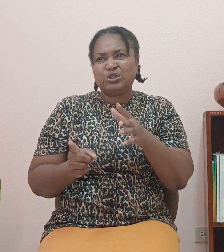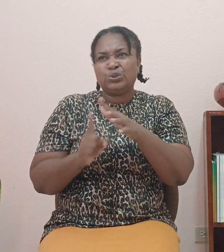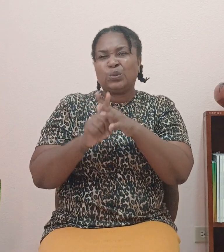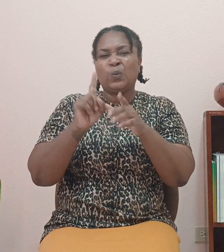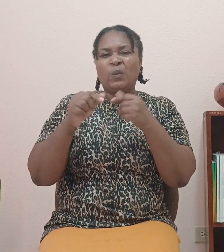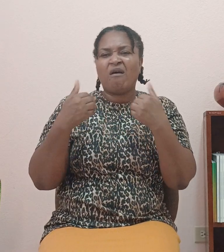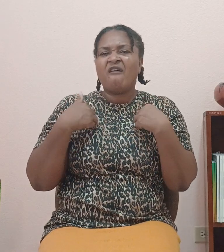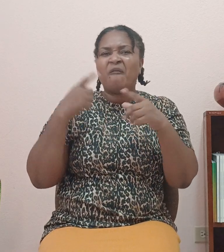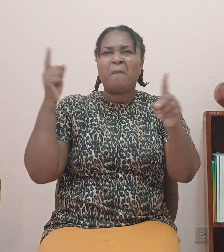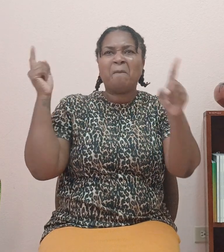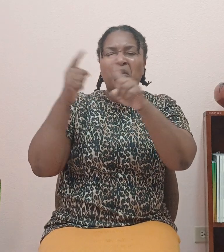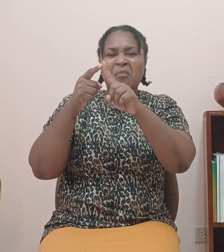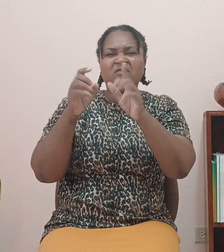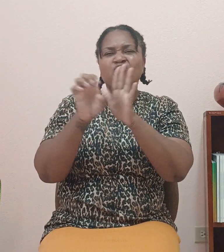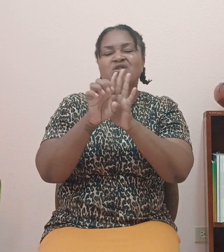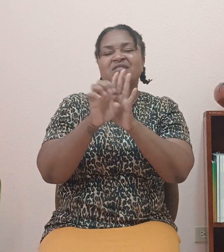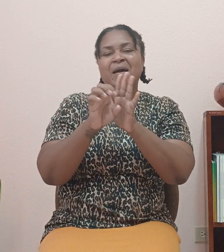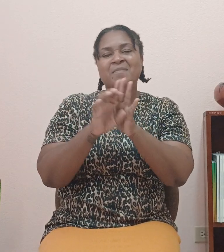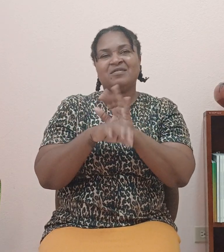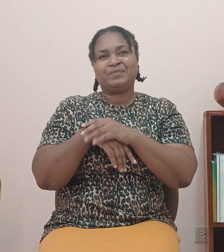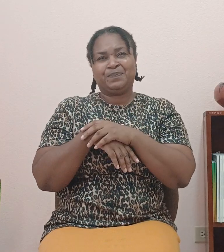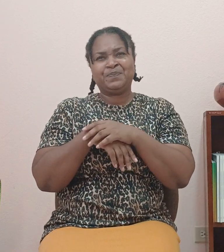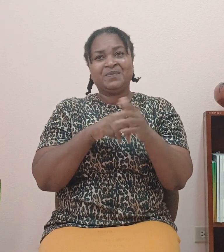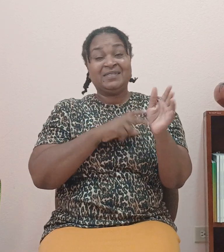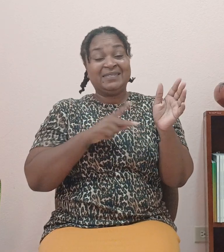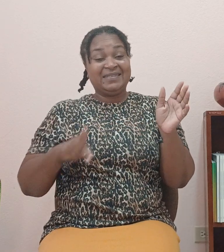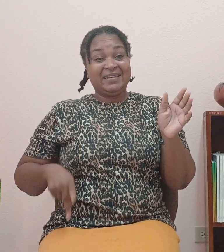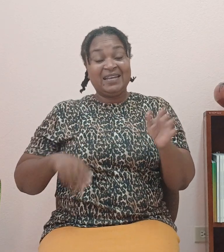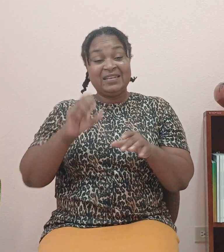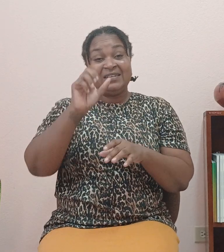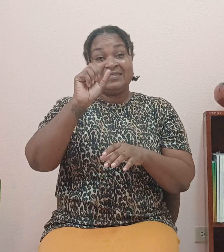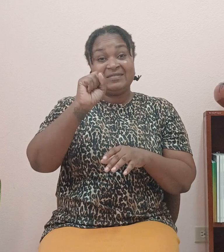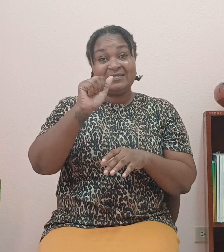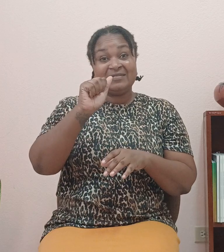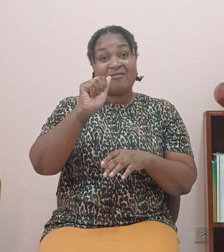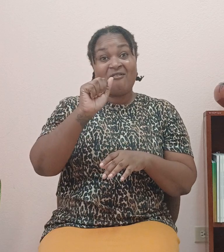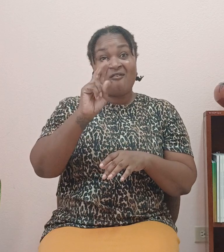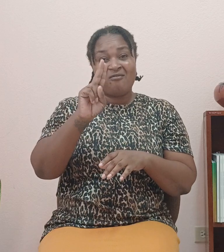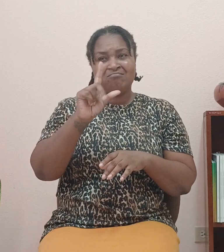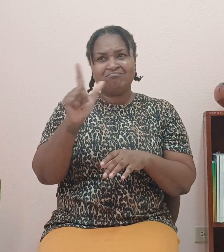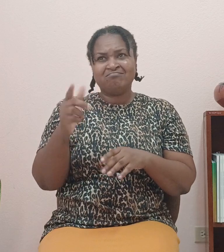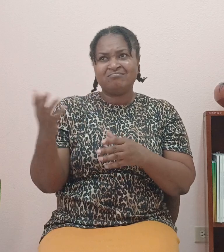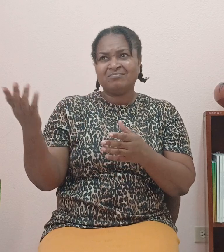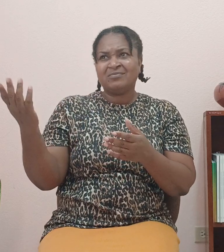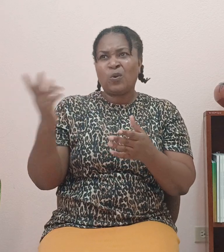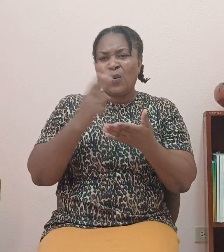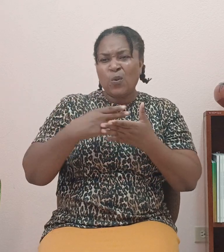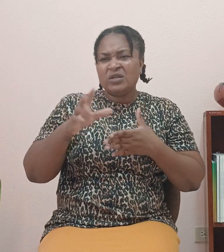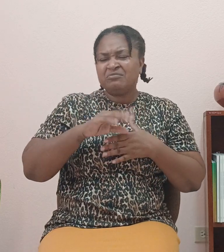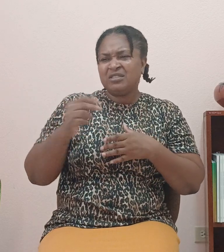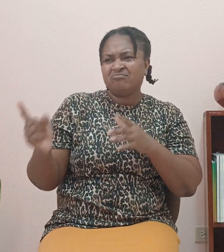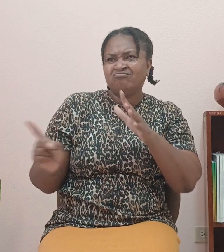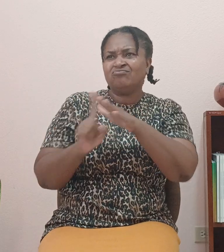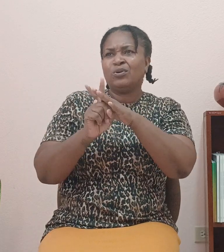He came to King Saul and empowered him to be victorious in battle. He came to